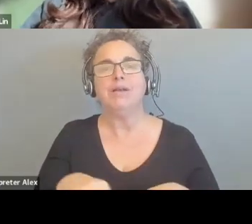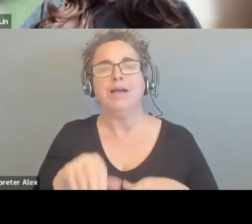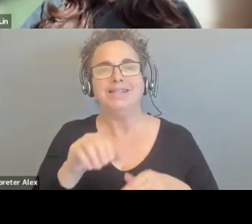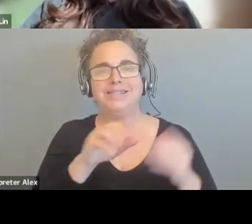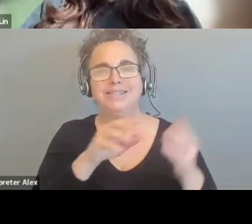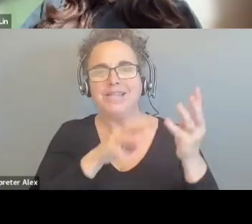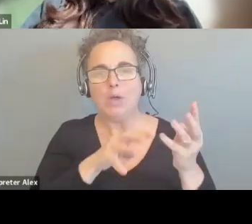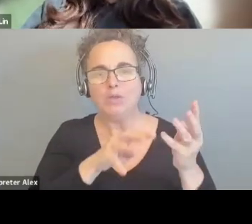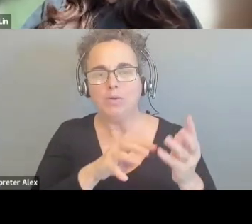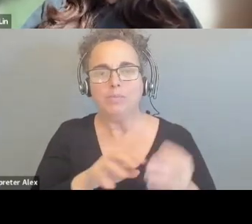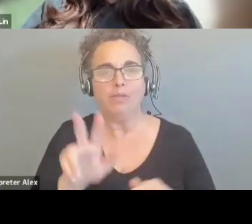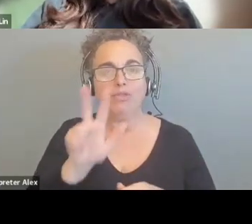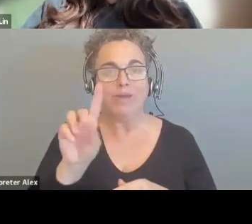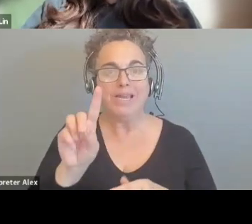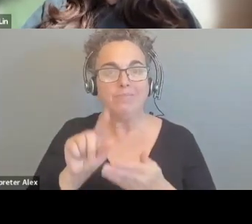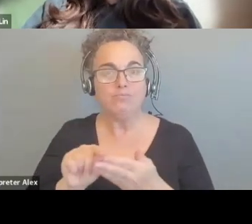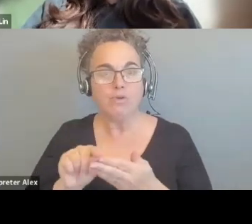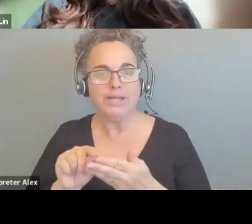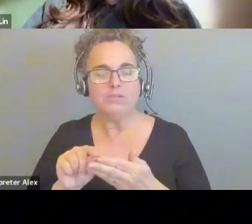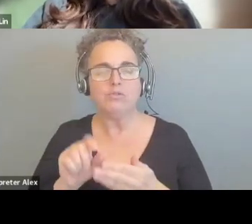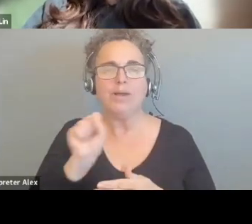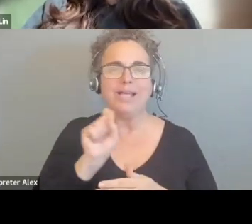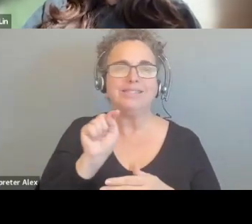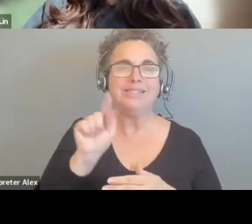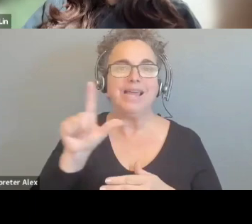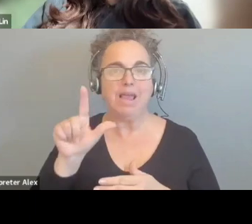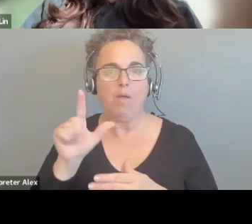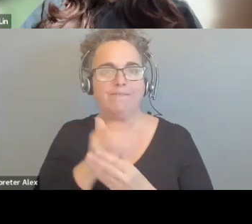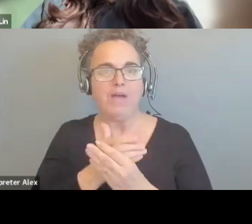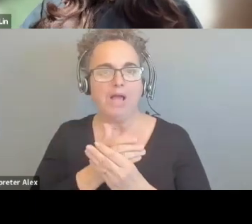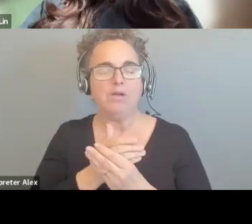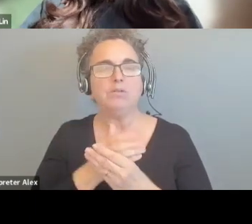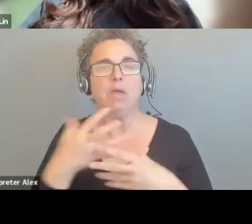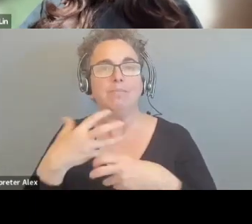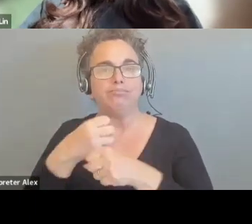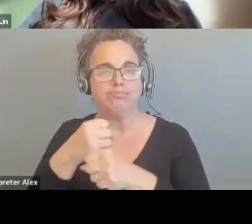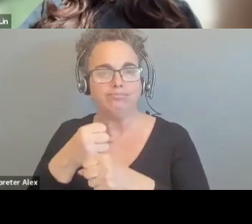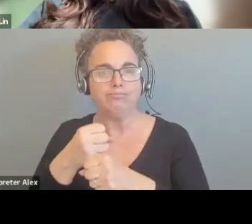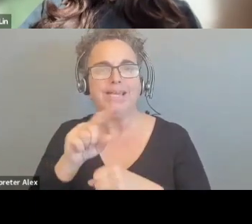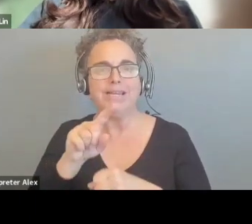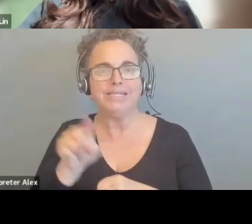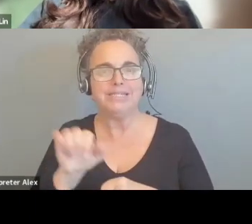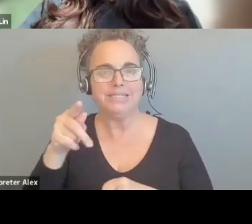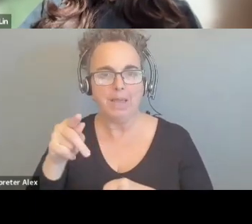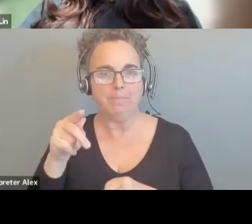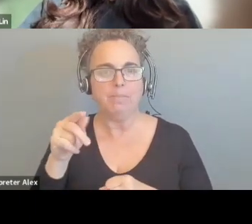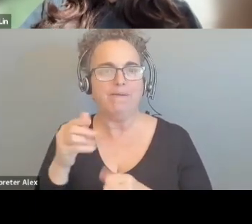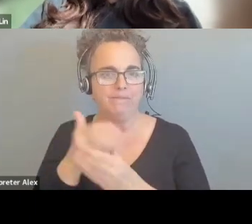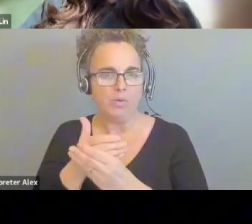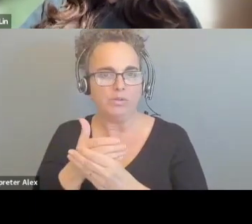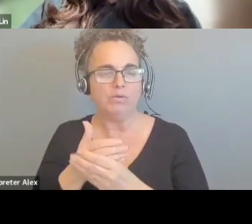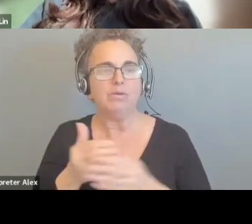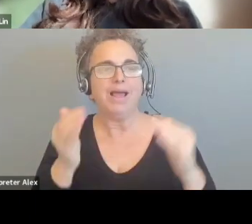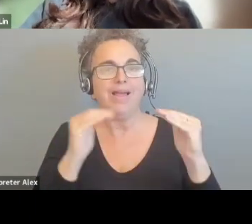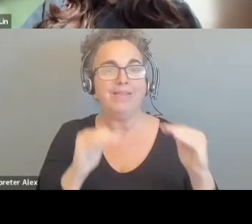So these are STL files packaged in a zip folder. And then within the product section we also have a dedicated